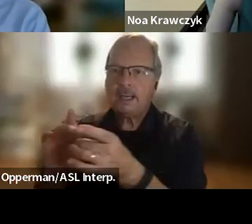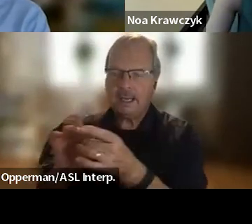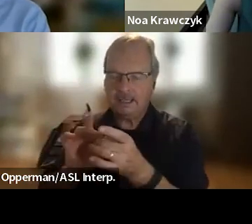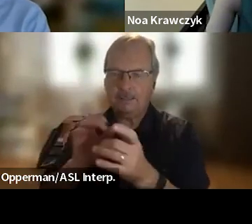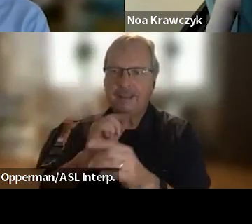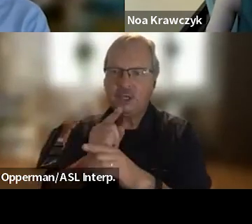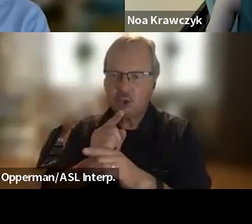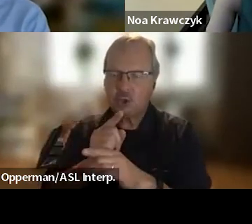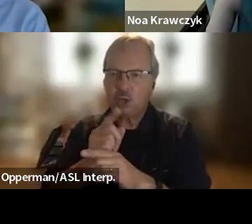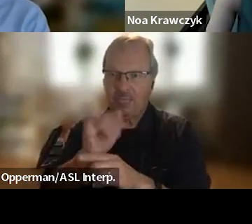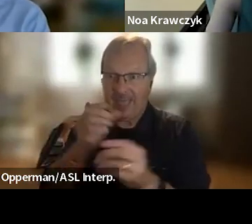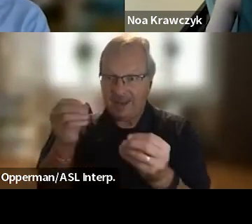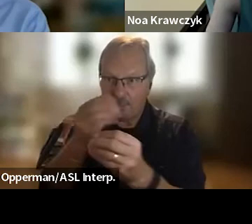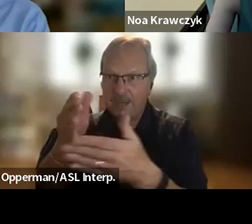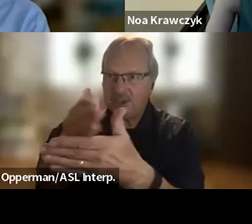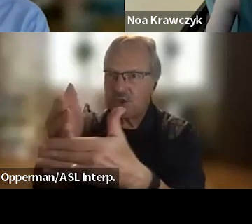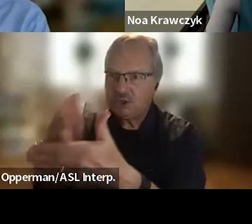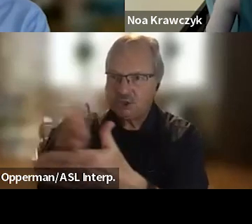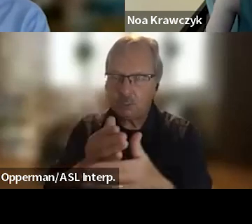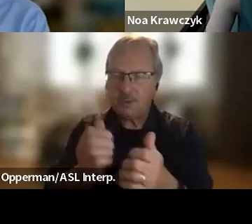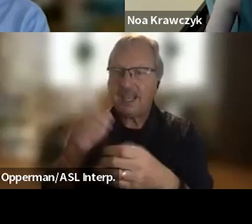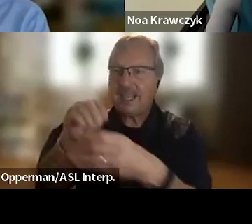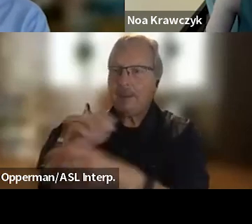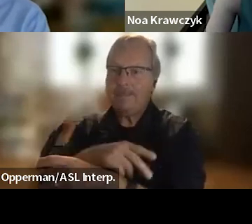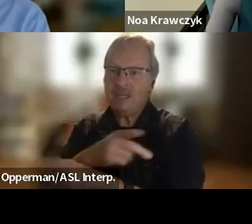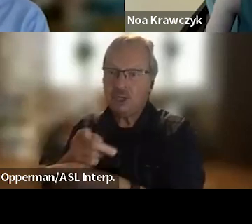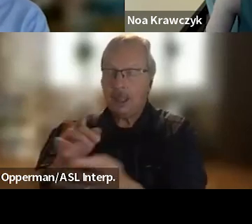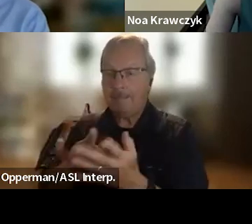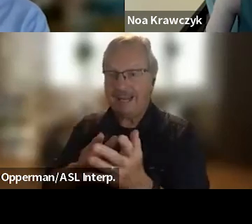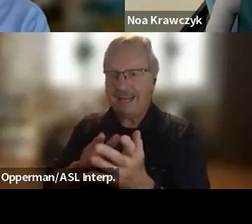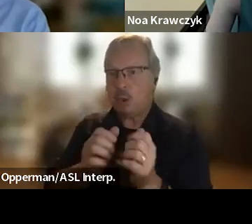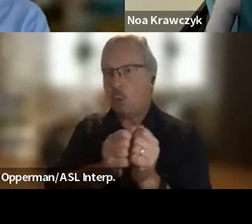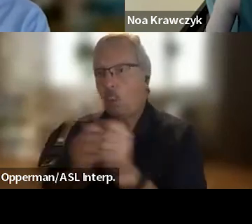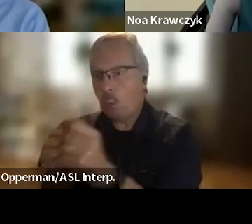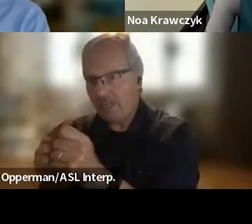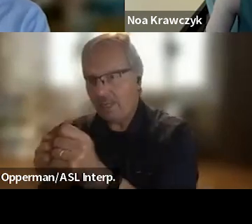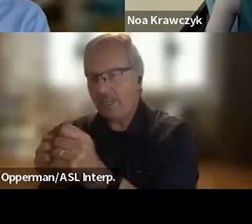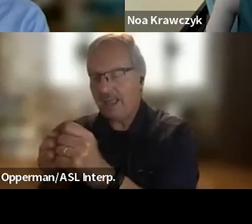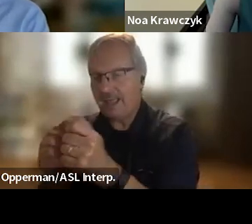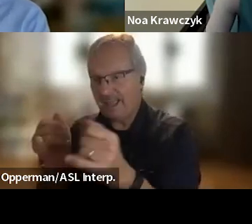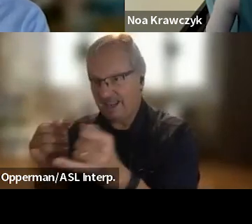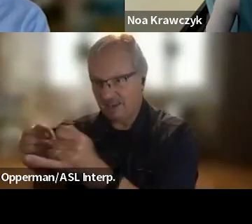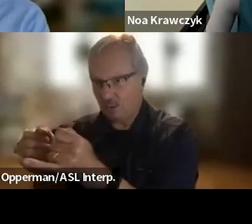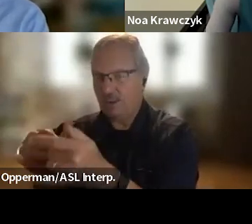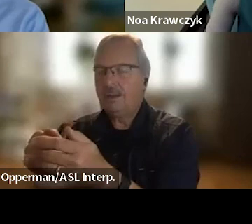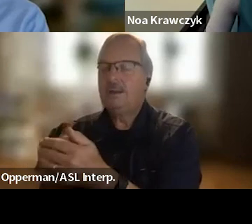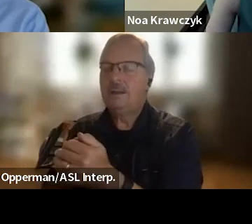That information is shared with the inpatient program. The medication goes with them. And that we're making sure that the program